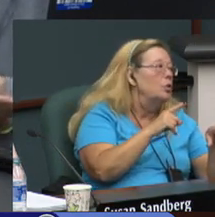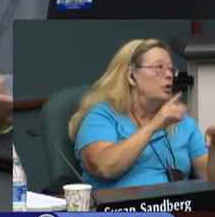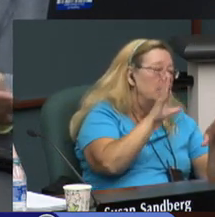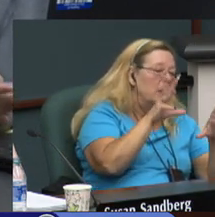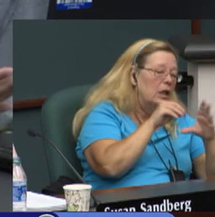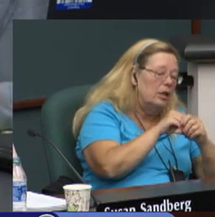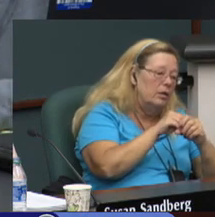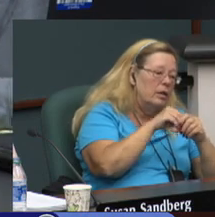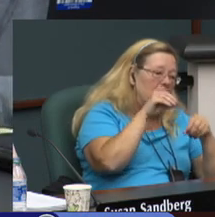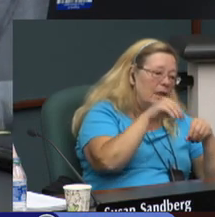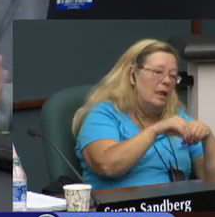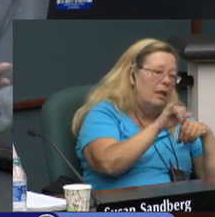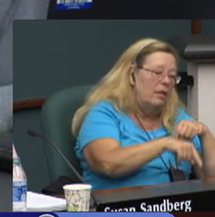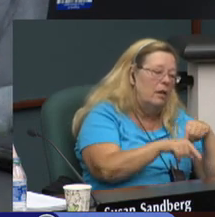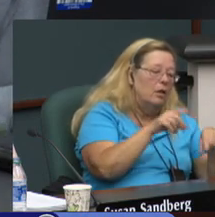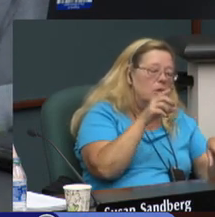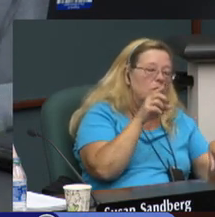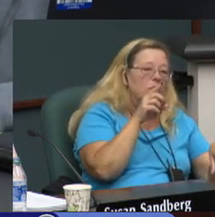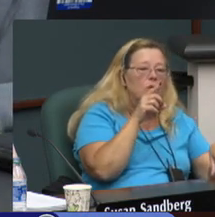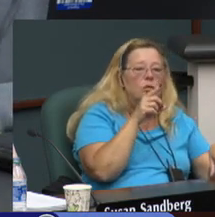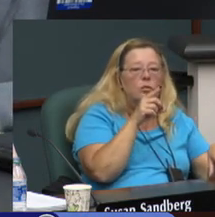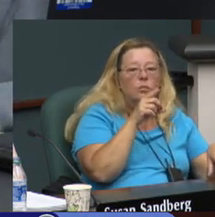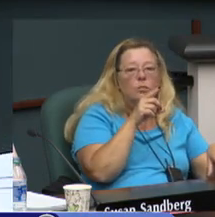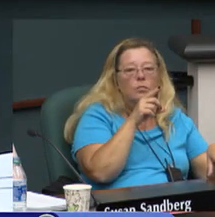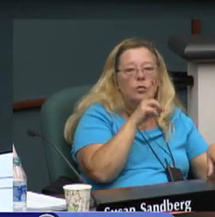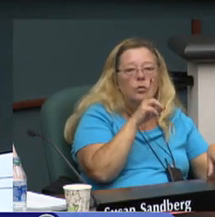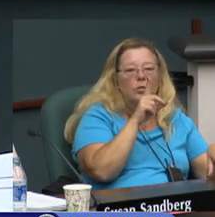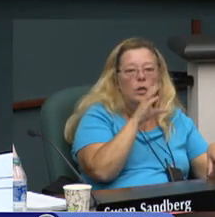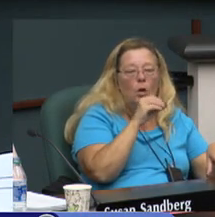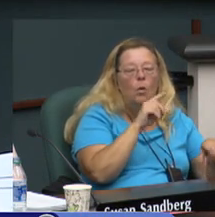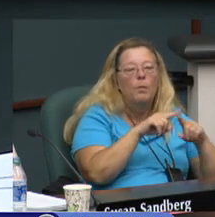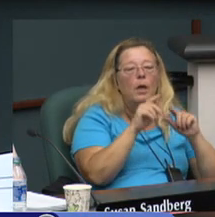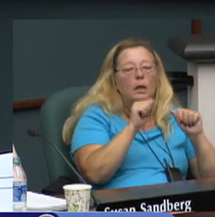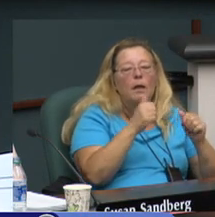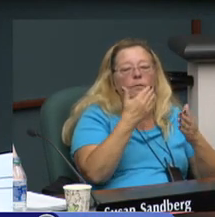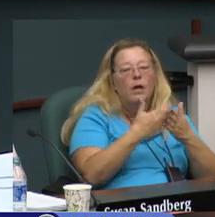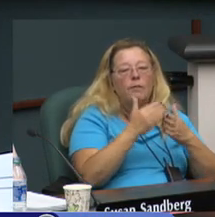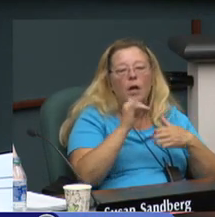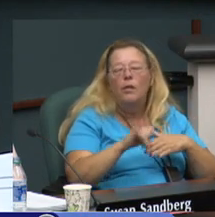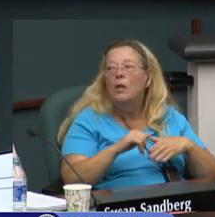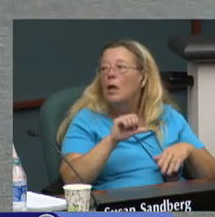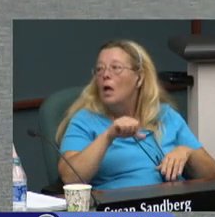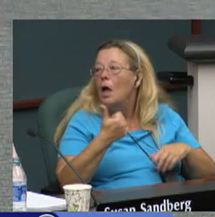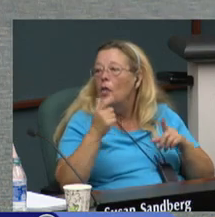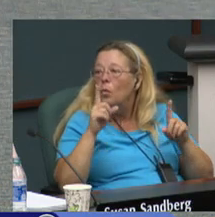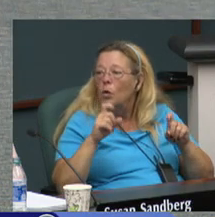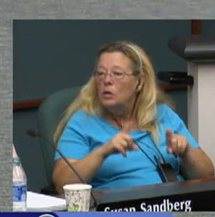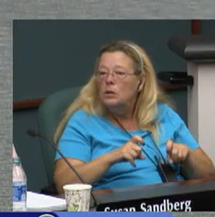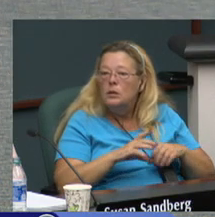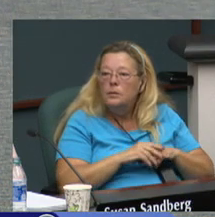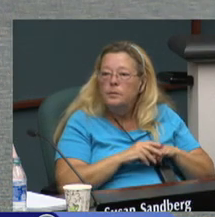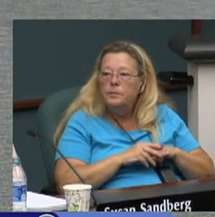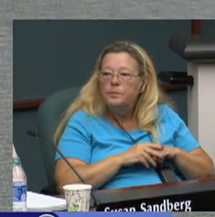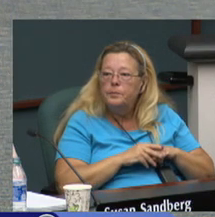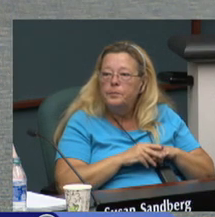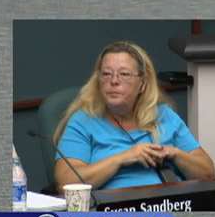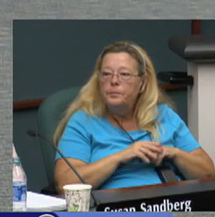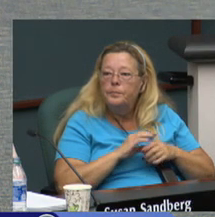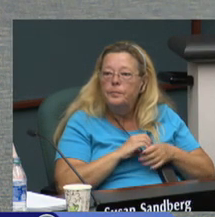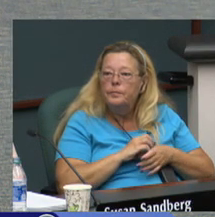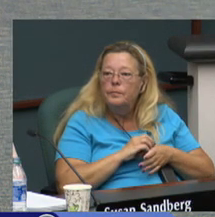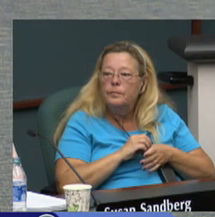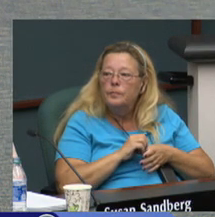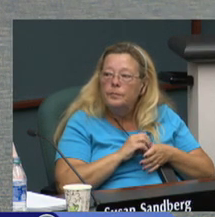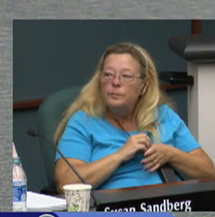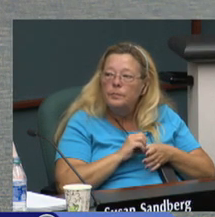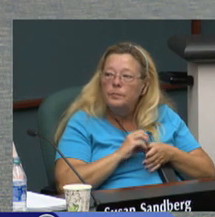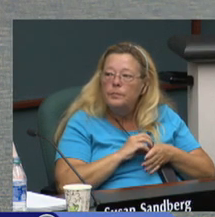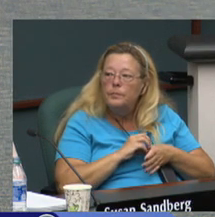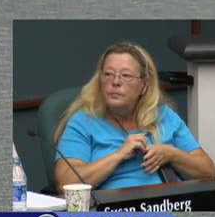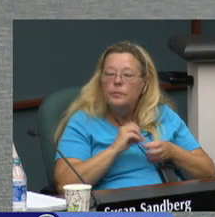this draft but we can verify that okay other questions okay we're going to